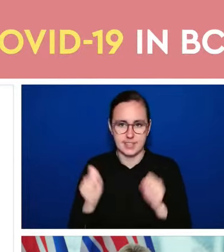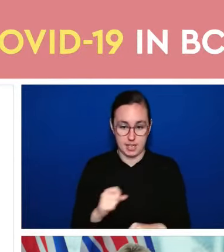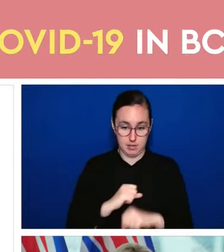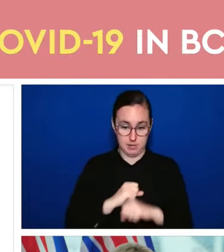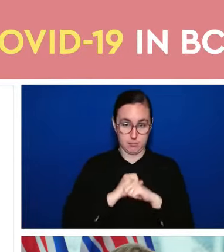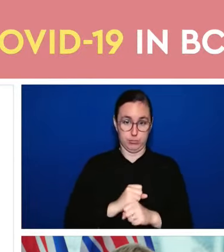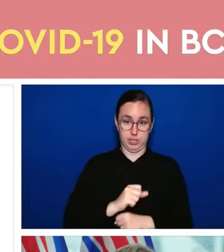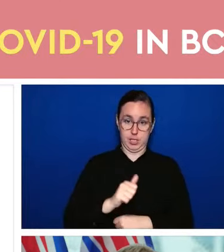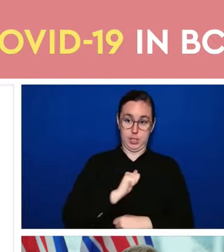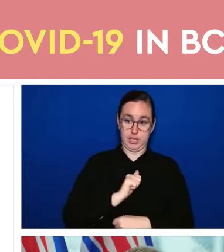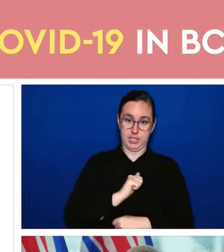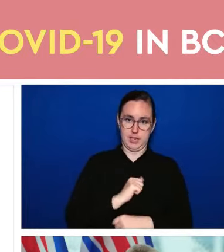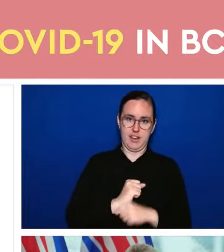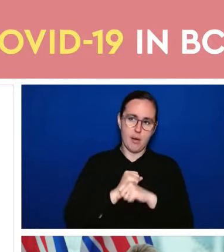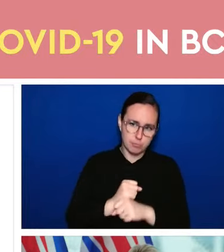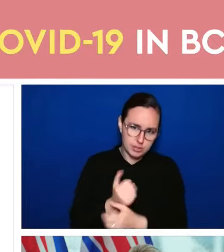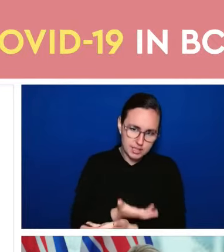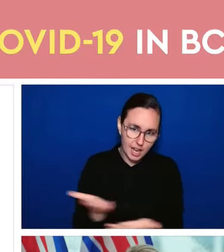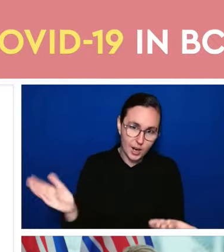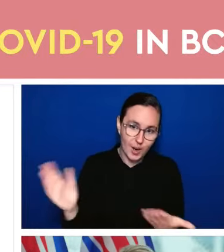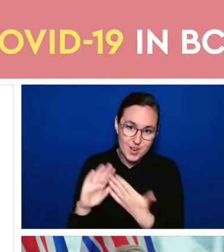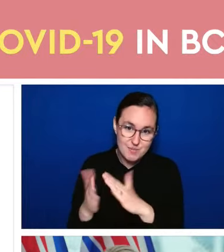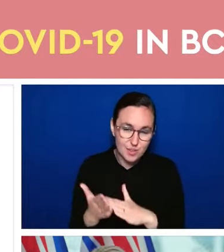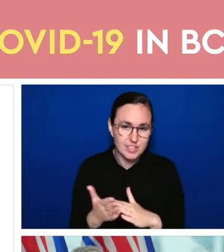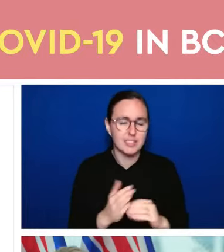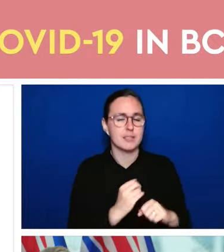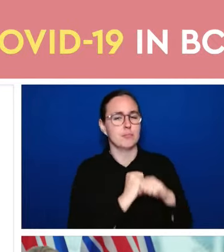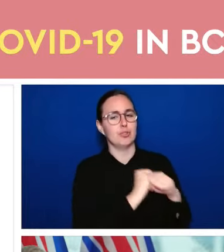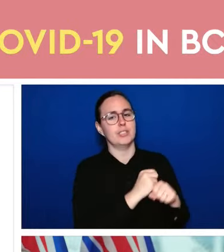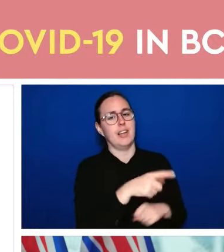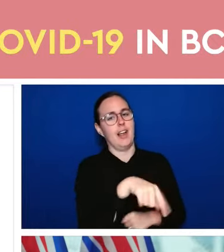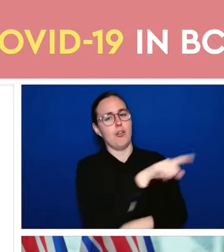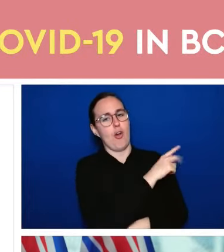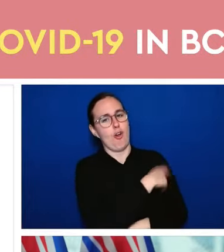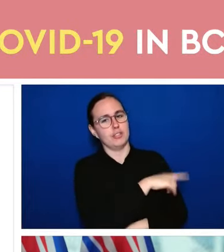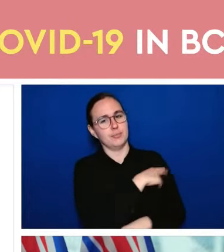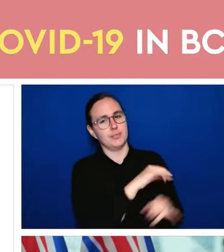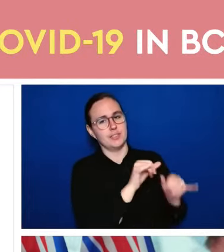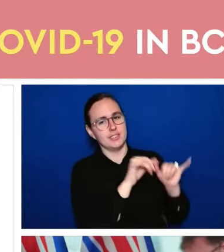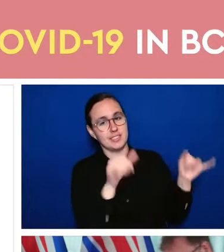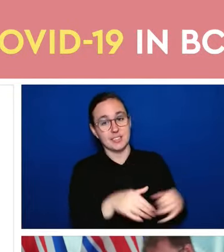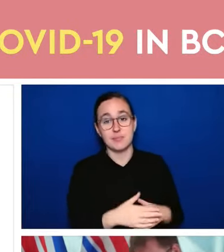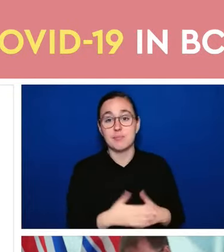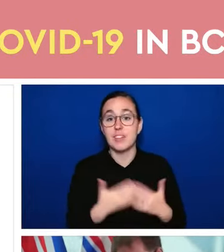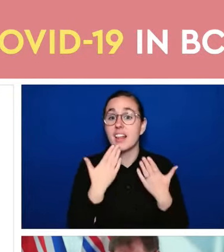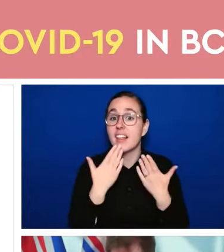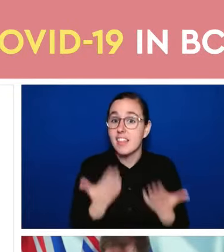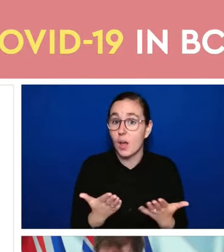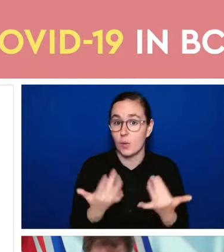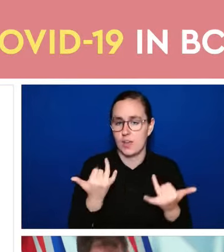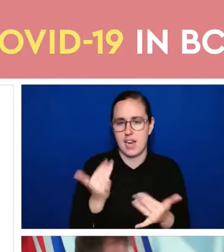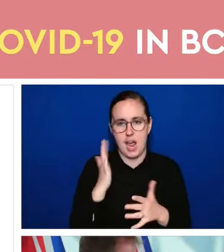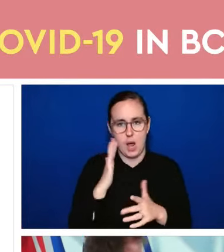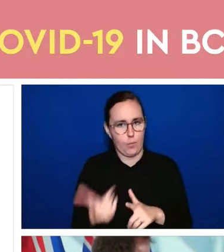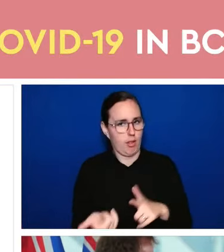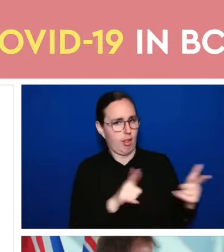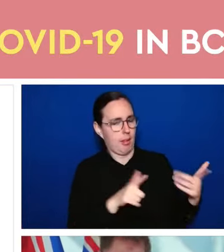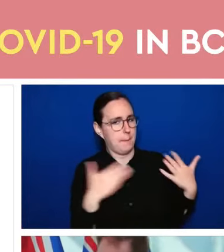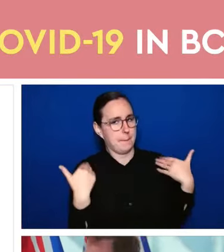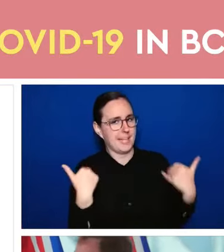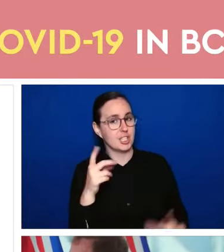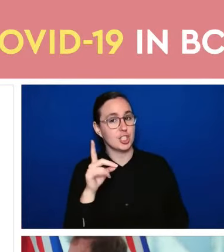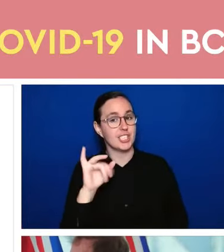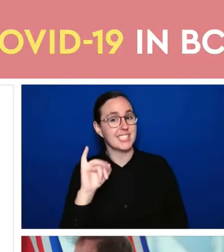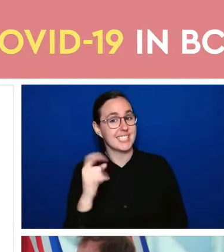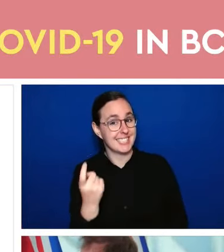Thank you very much larger